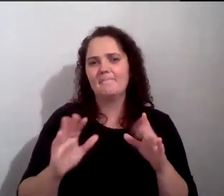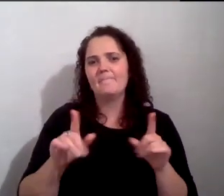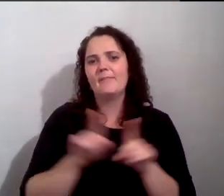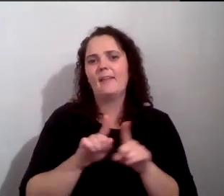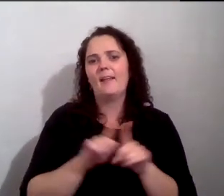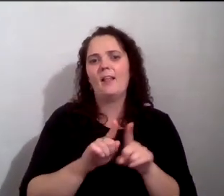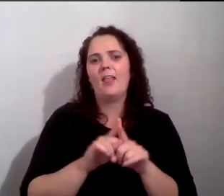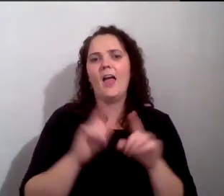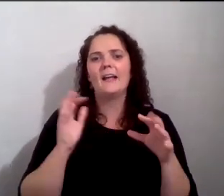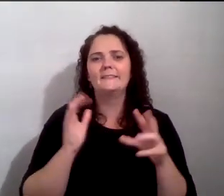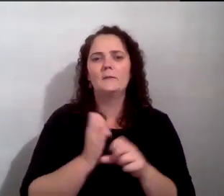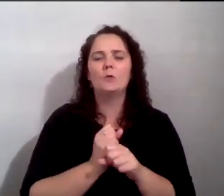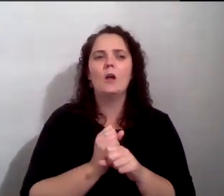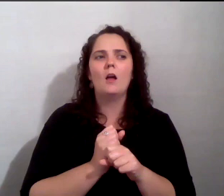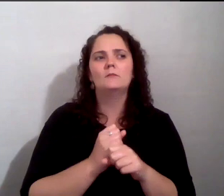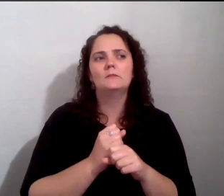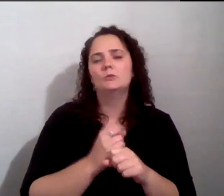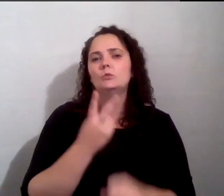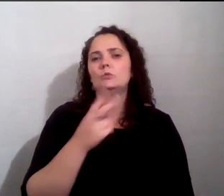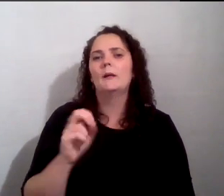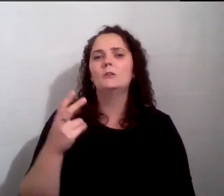2020) which is a sort of way I guess that I've summarised what